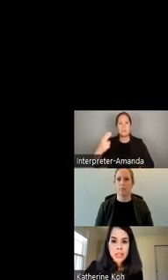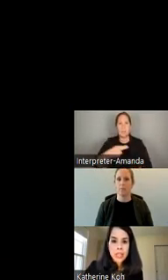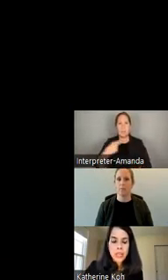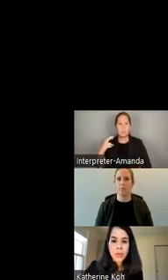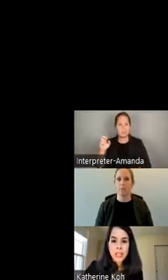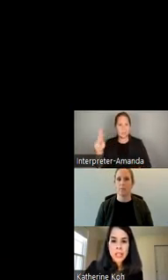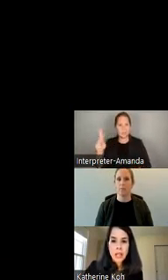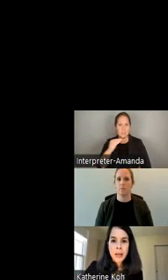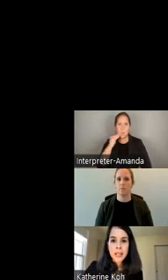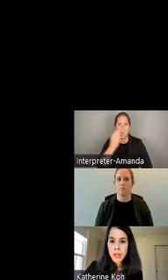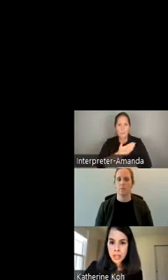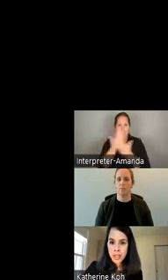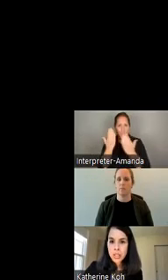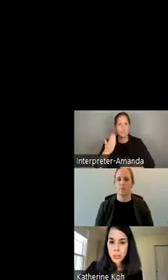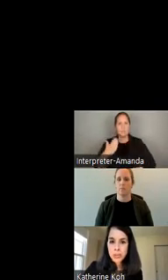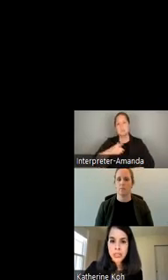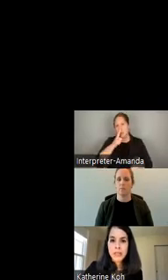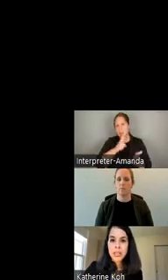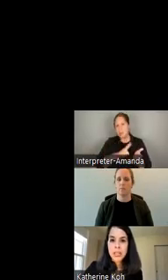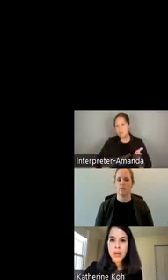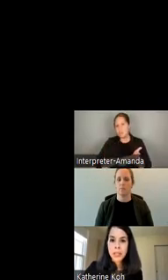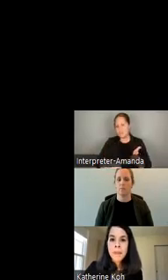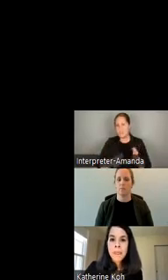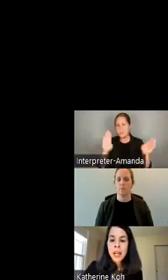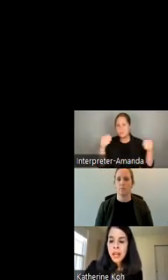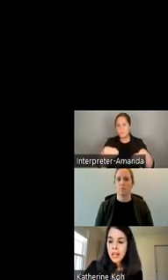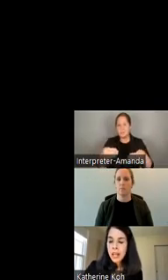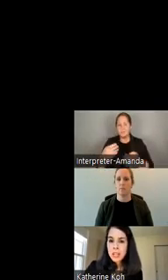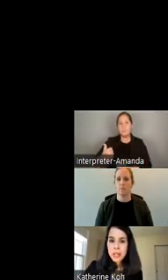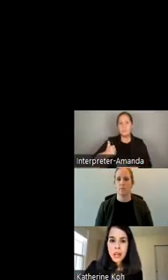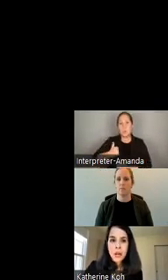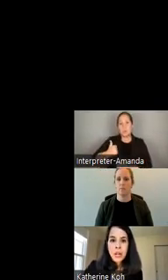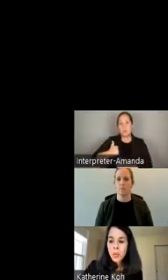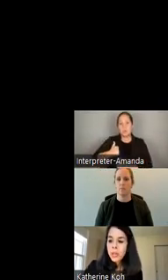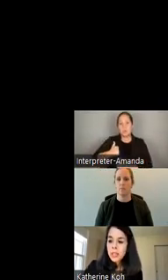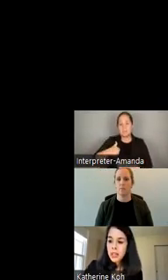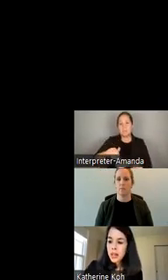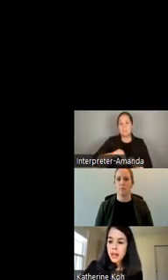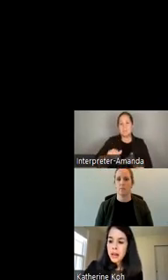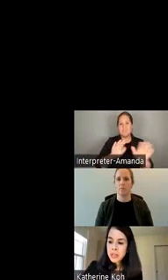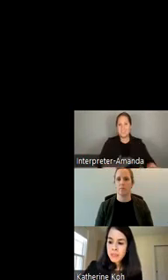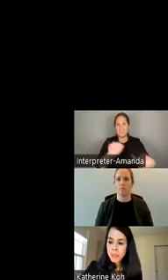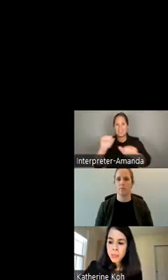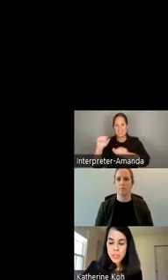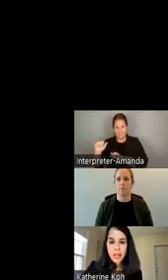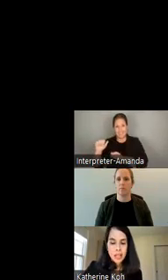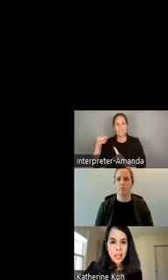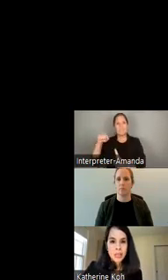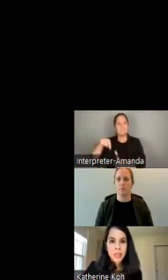research has focused uh especially on soldiers leaving the Army and uh we uh sought to answer